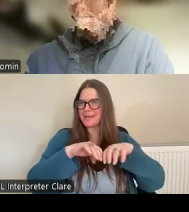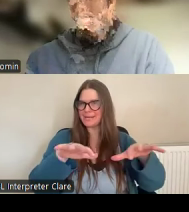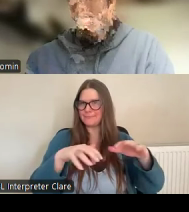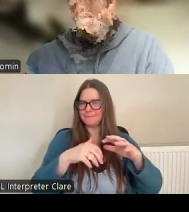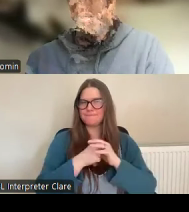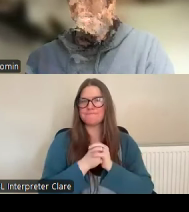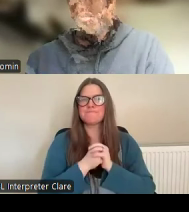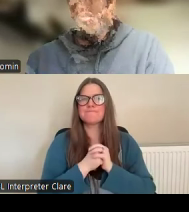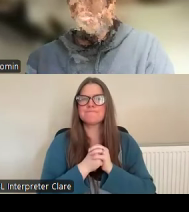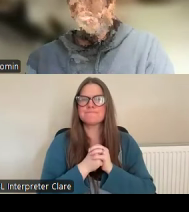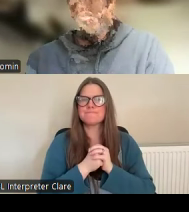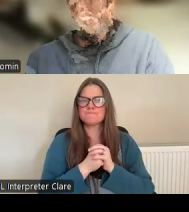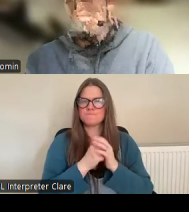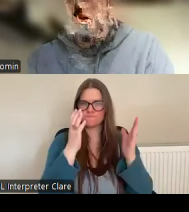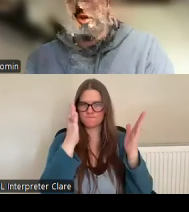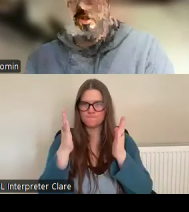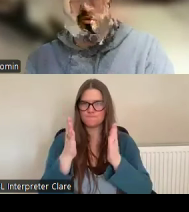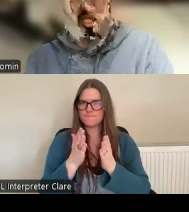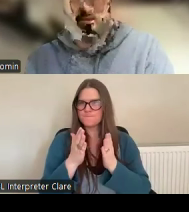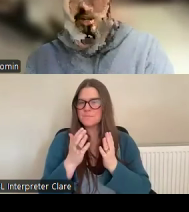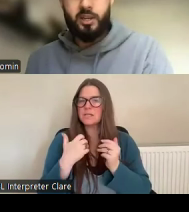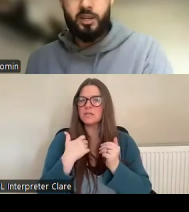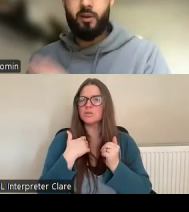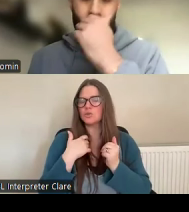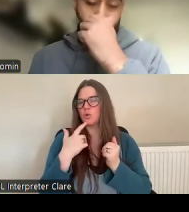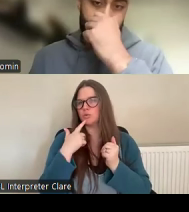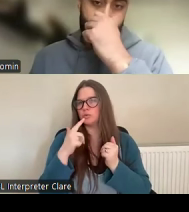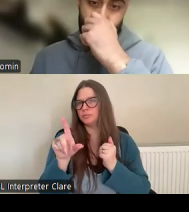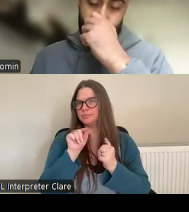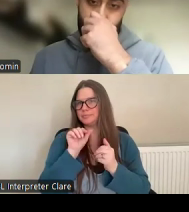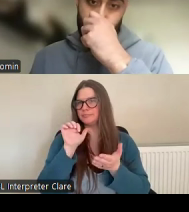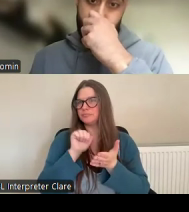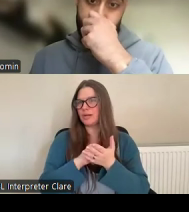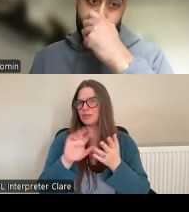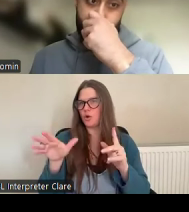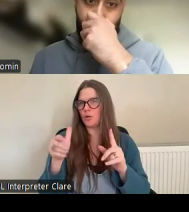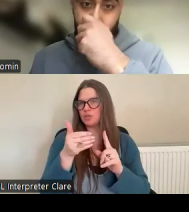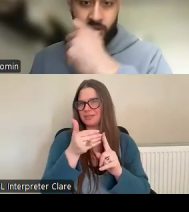For the purpose of choosing the right objective, I'm going to choose website traffic.